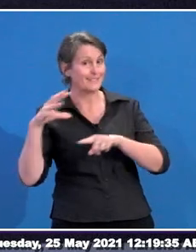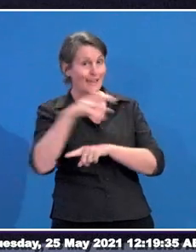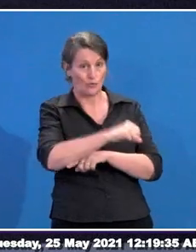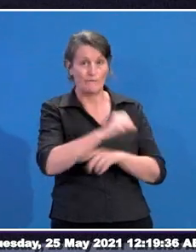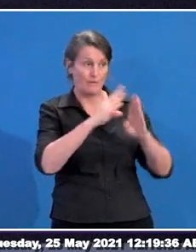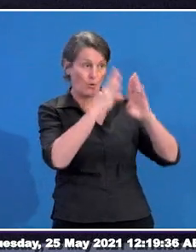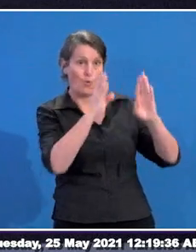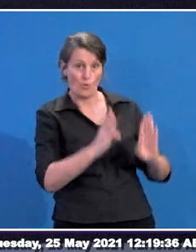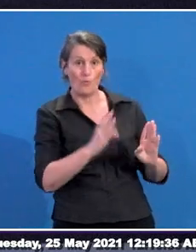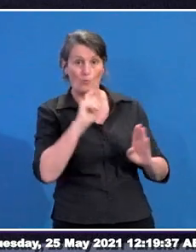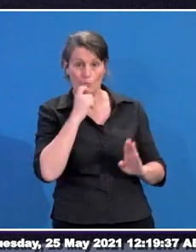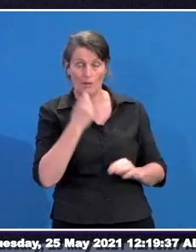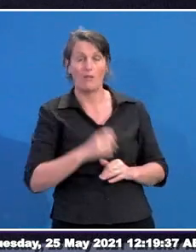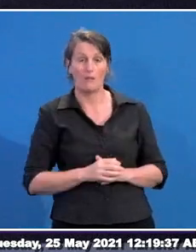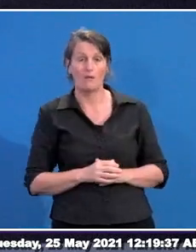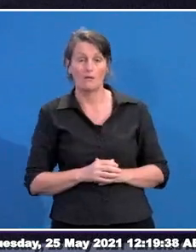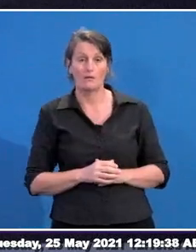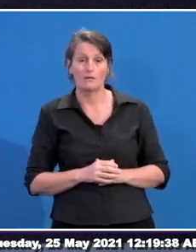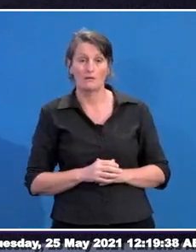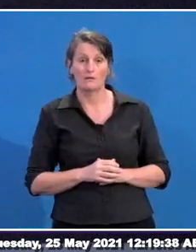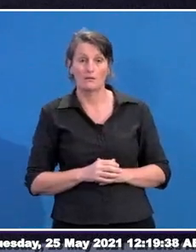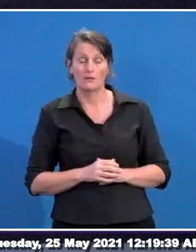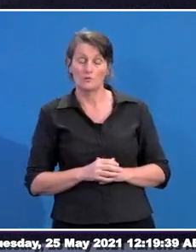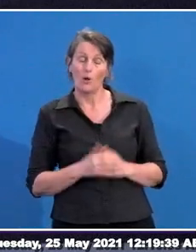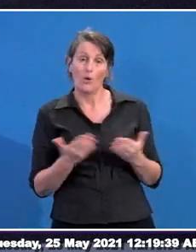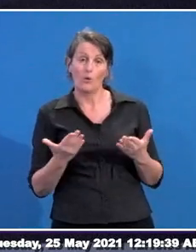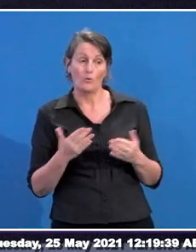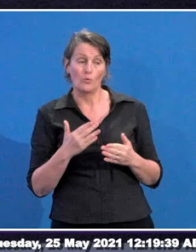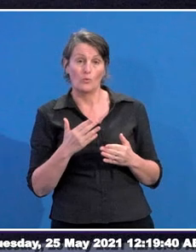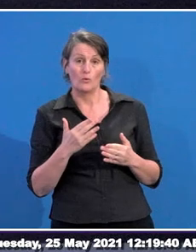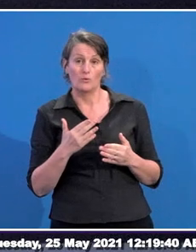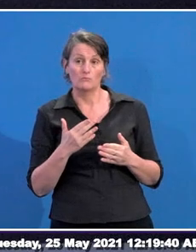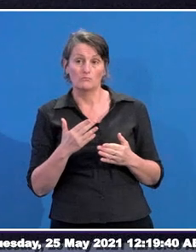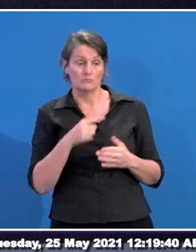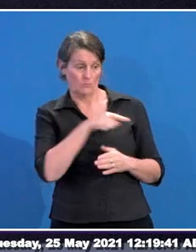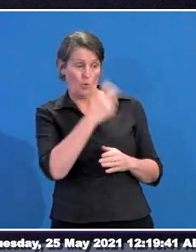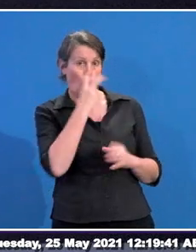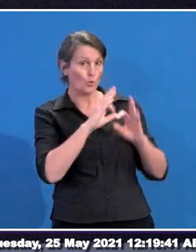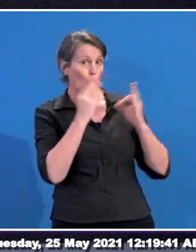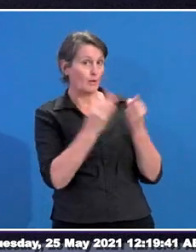And so, yeah. They were aware from that point of view. And the transition pretty much